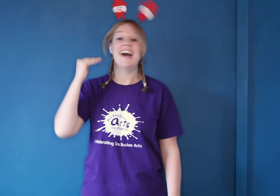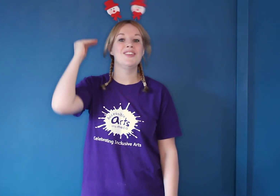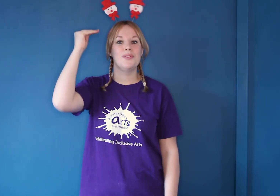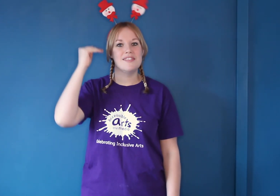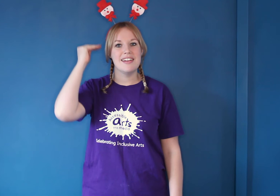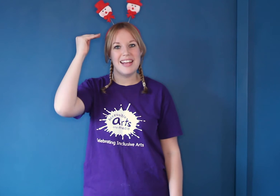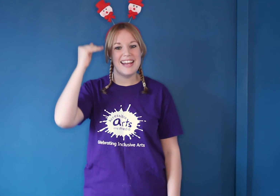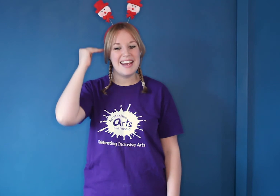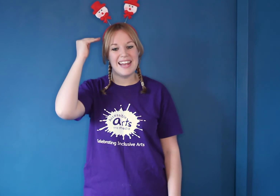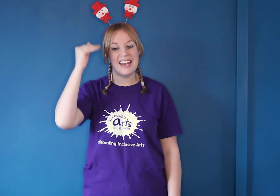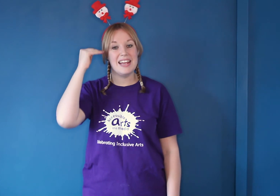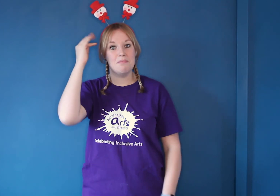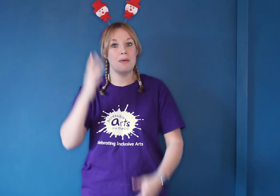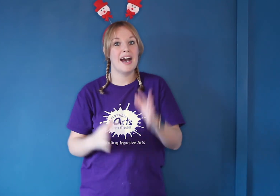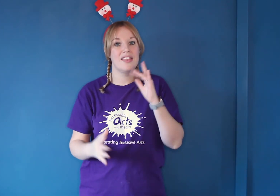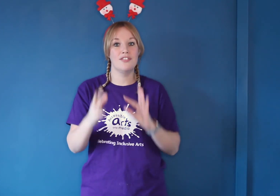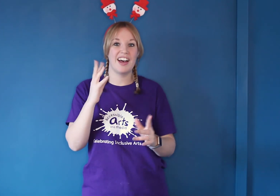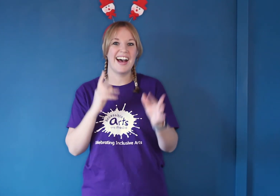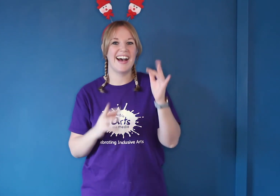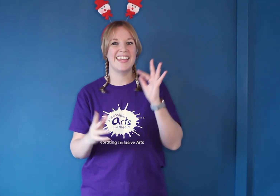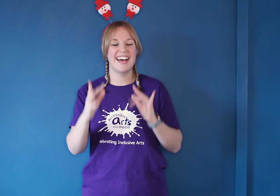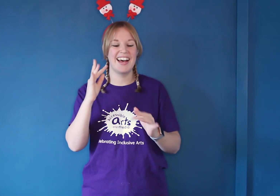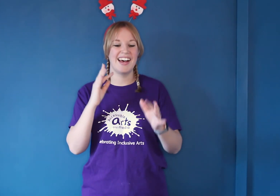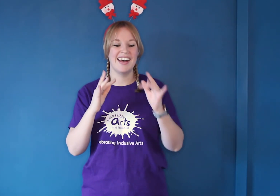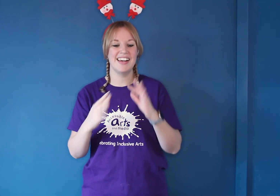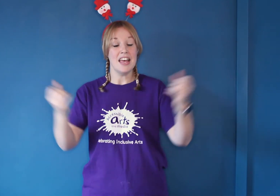As we dream by the fire.